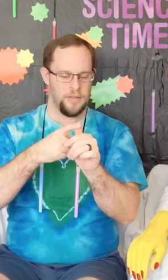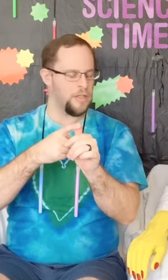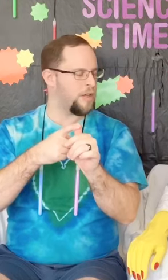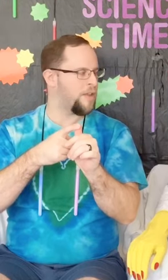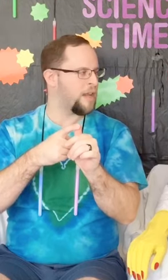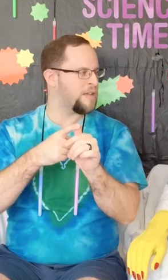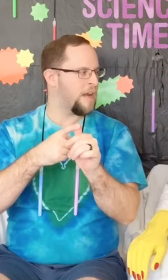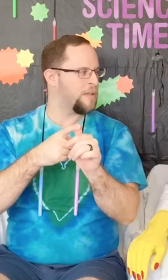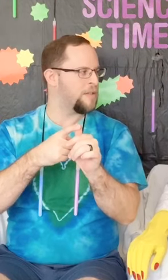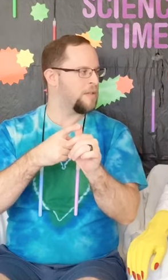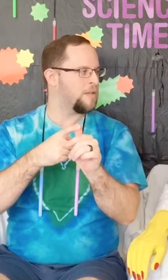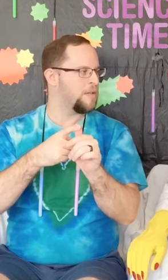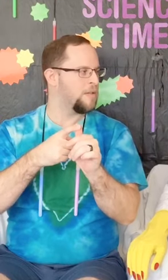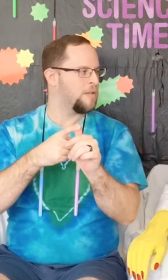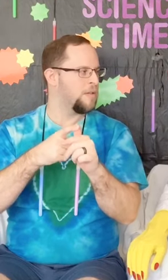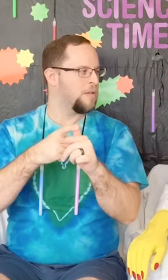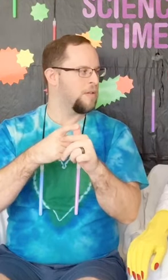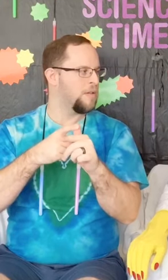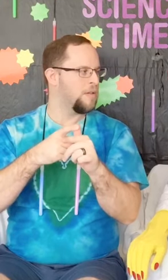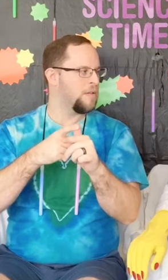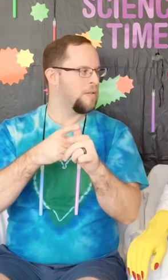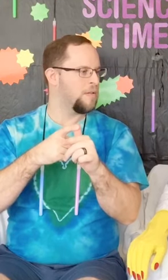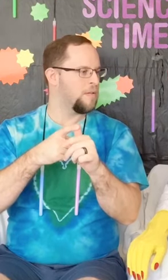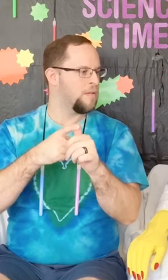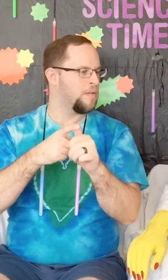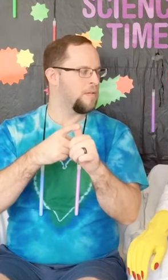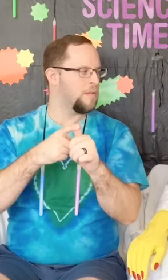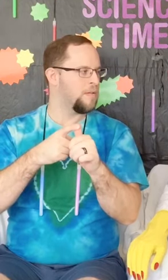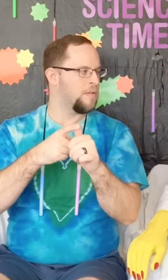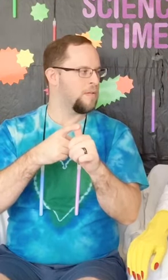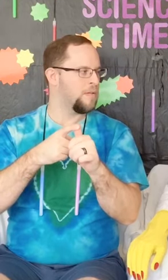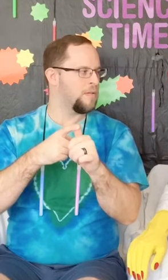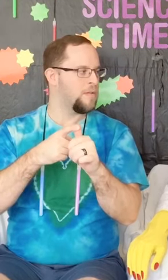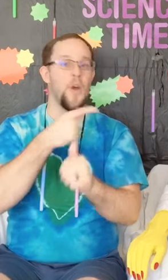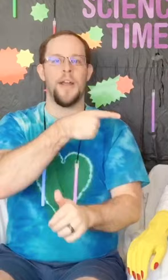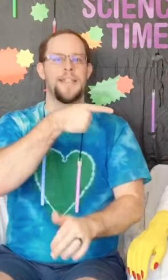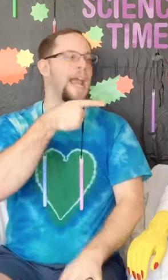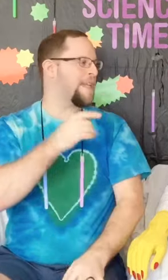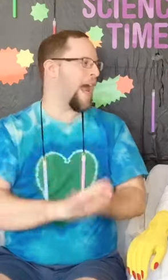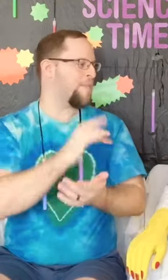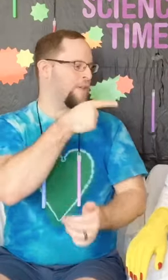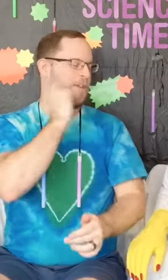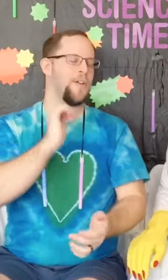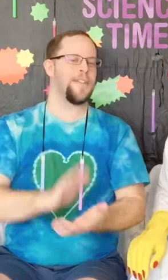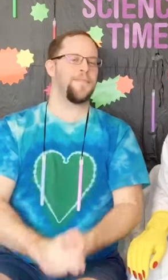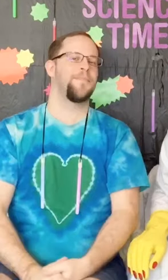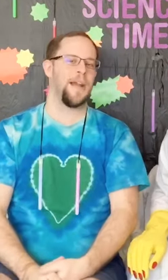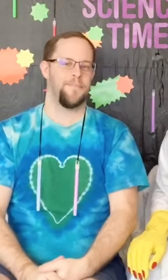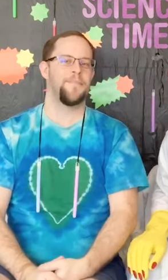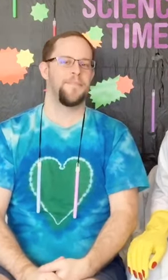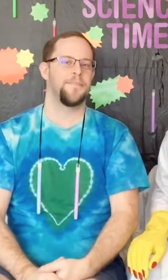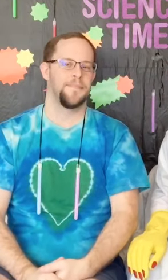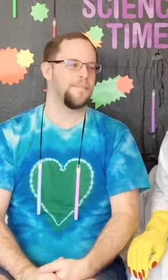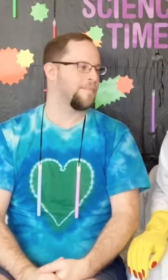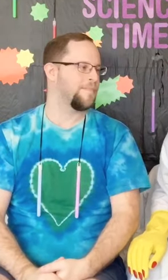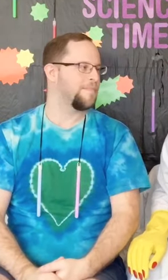is there anything else that happens? CALI: Uh, makes uh.... noise? AARON: Noise! Yes! Absolutely, noise. Yep.